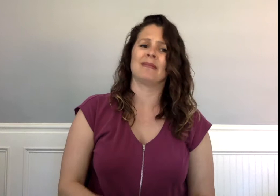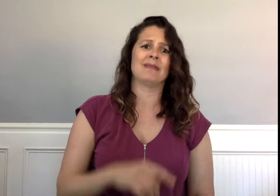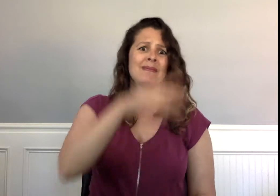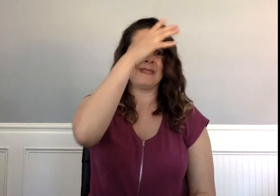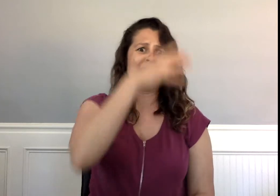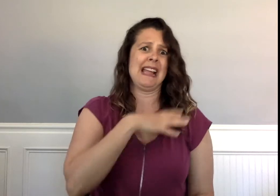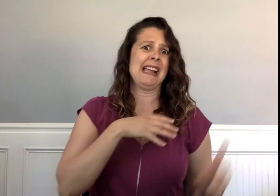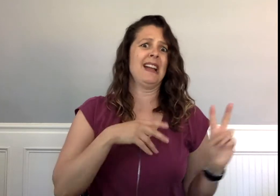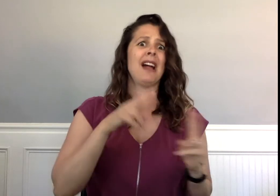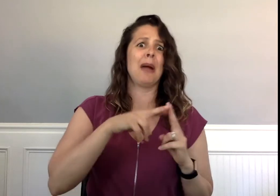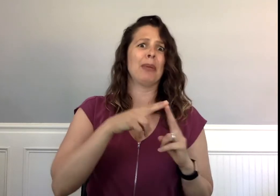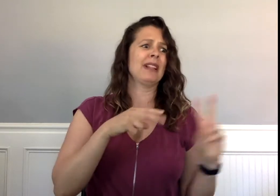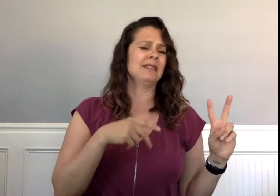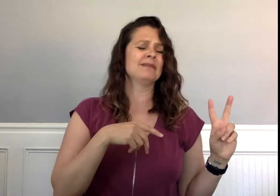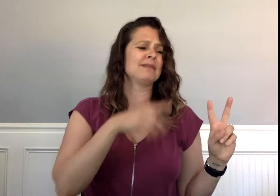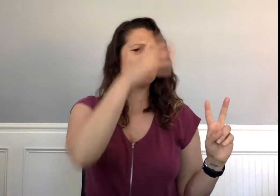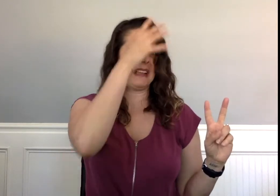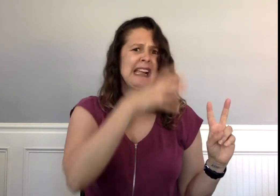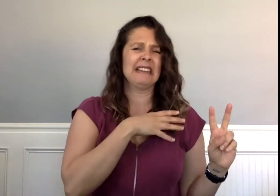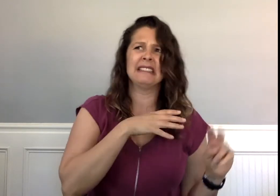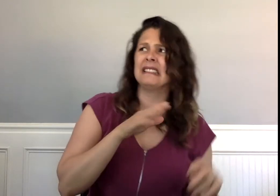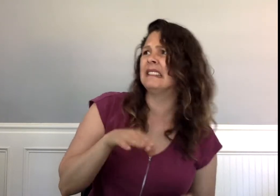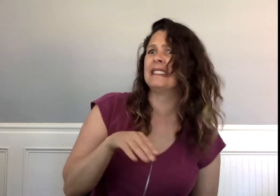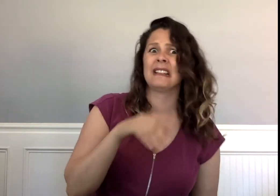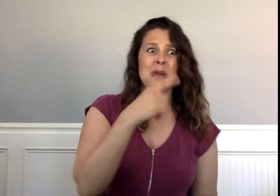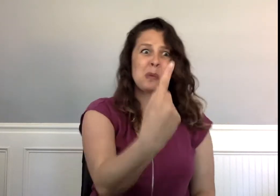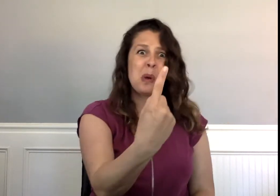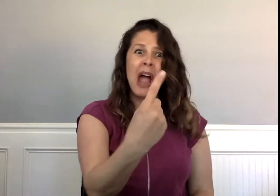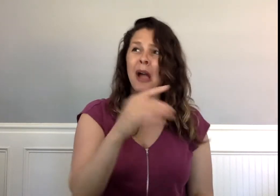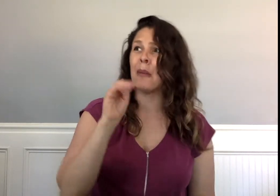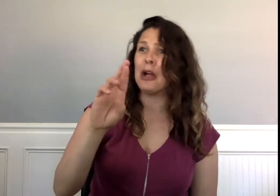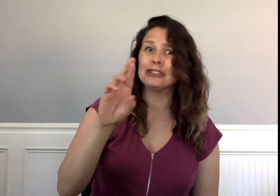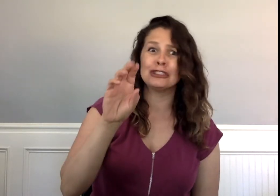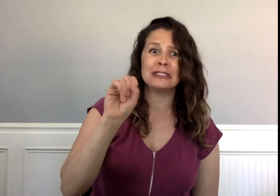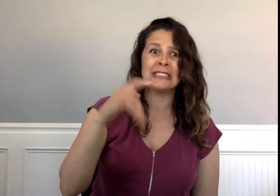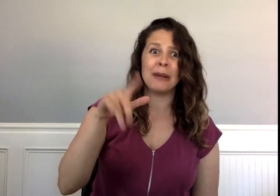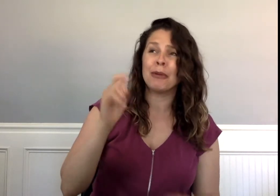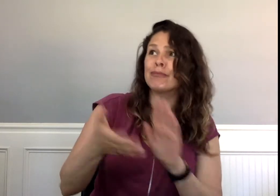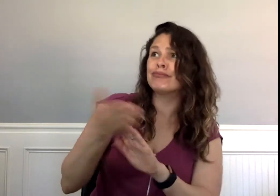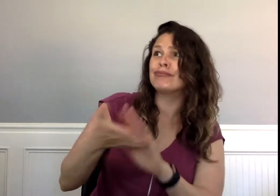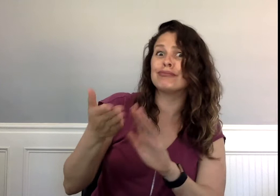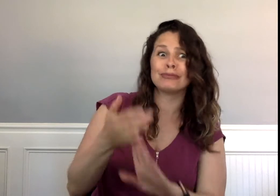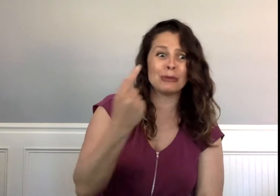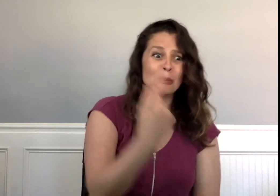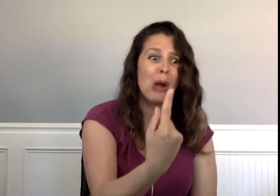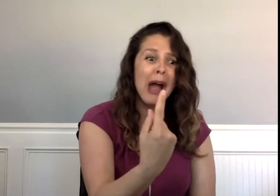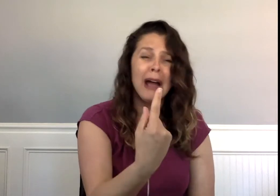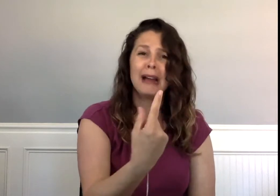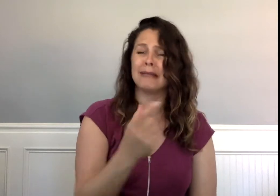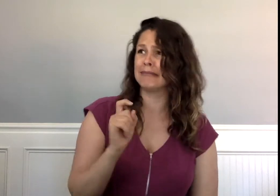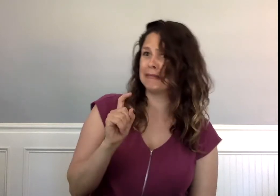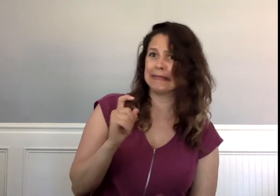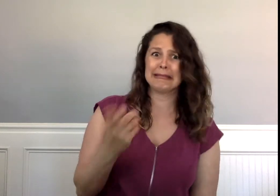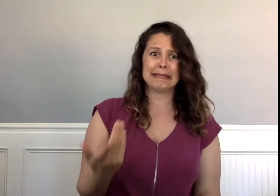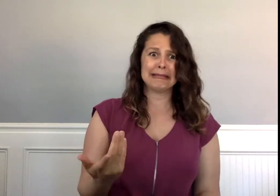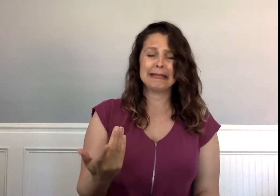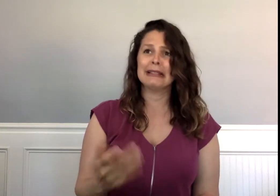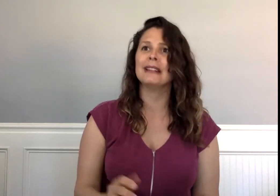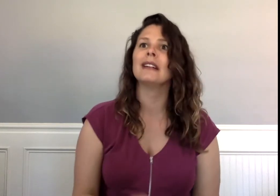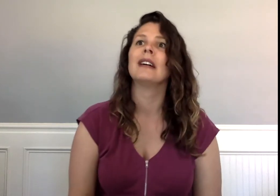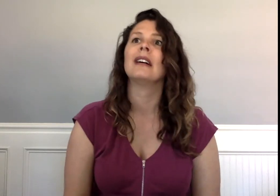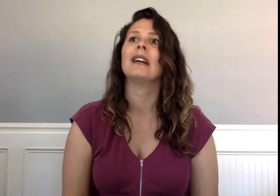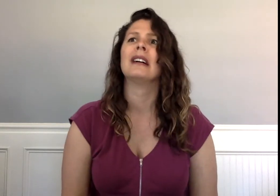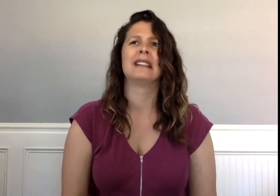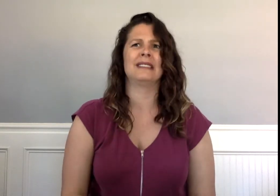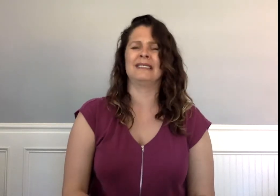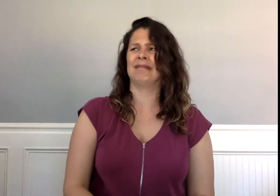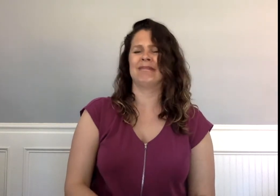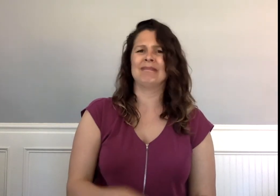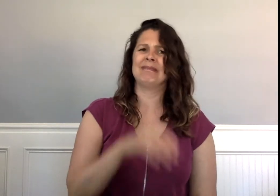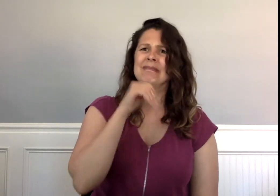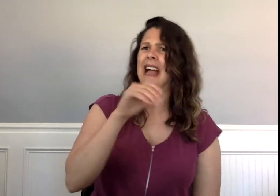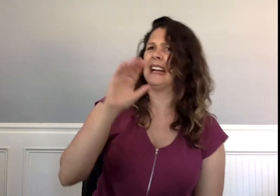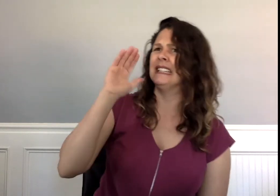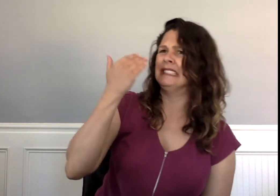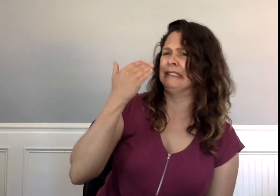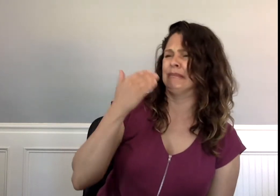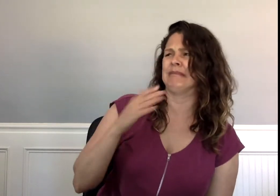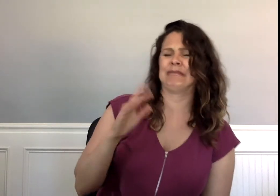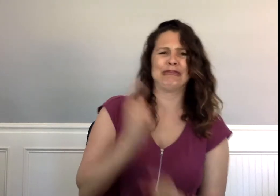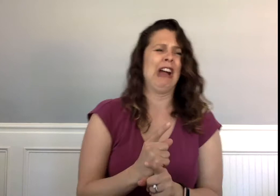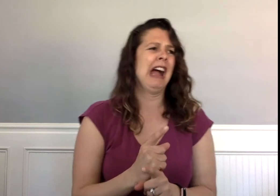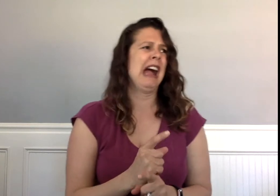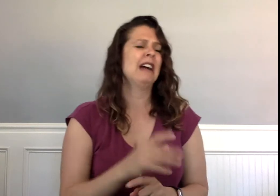“This is a one-man operation?” the guy asked. “That doesn’t seem right.